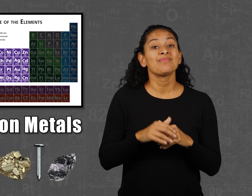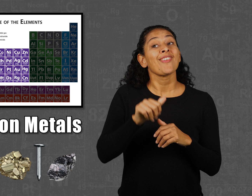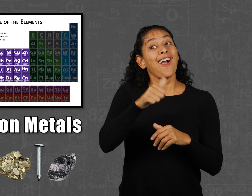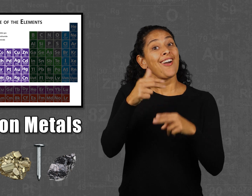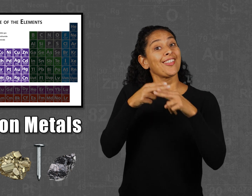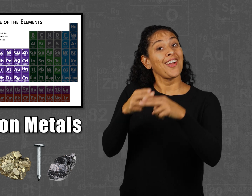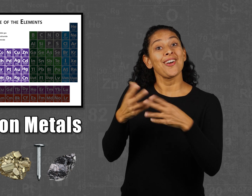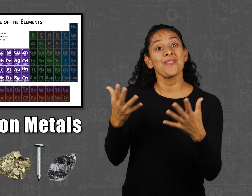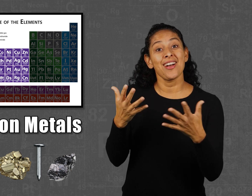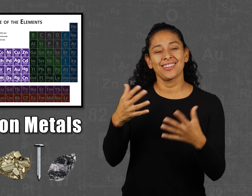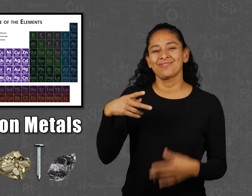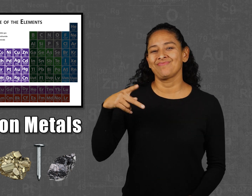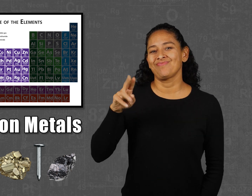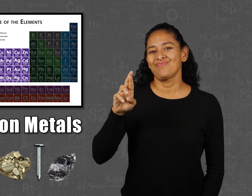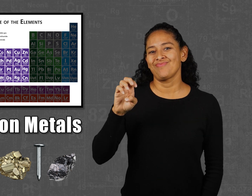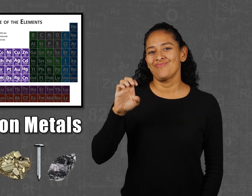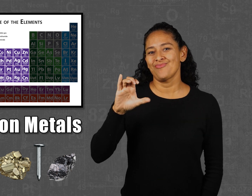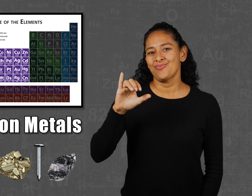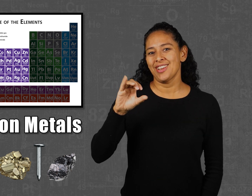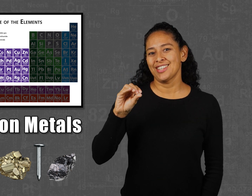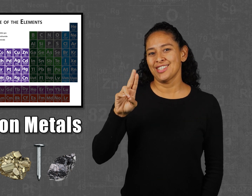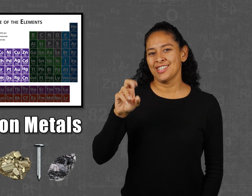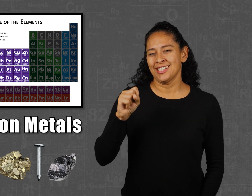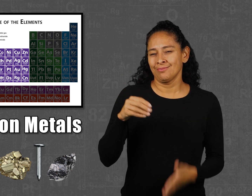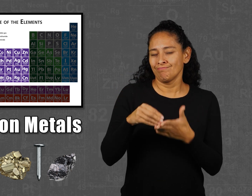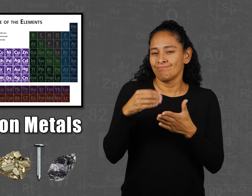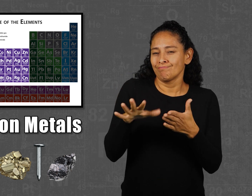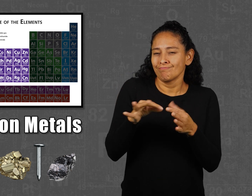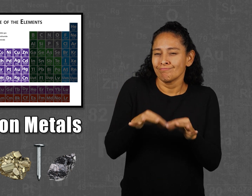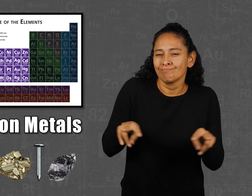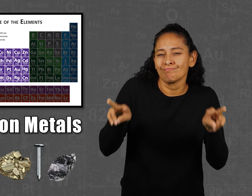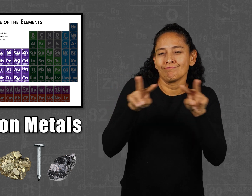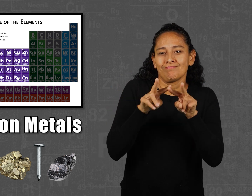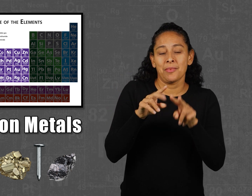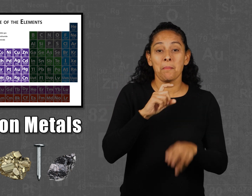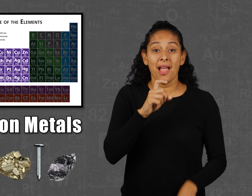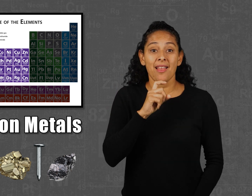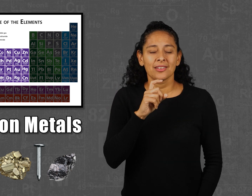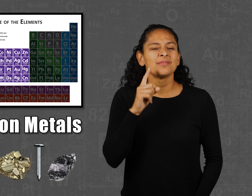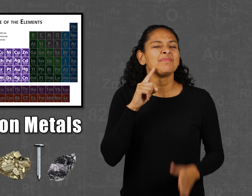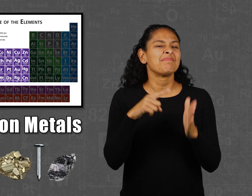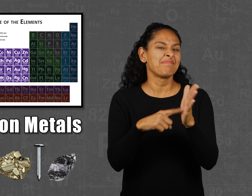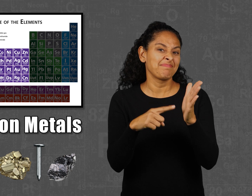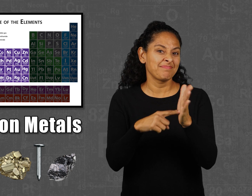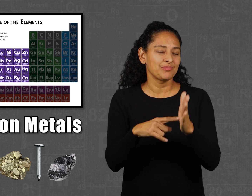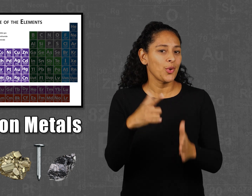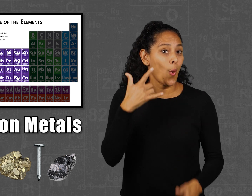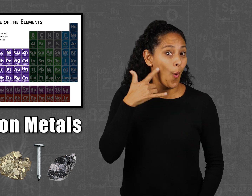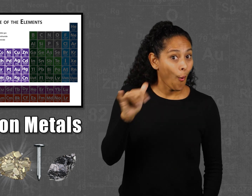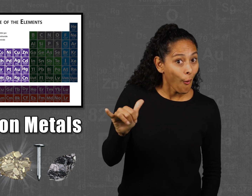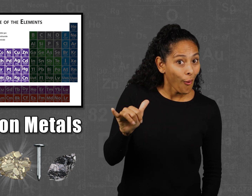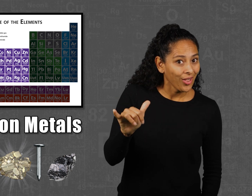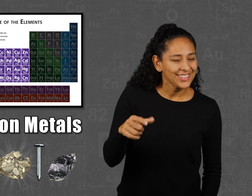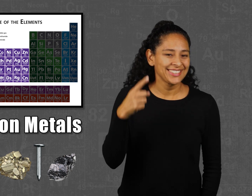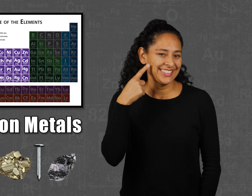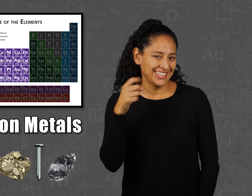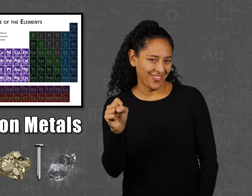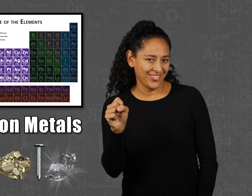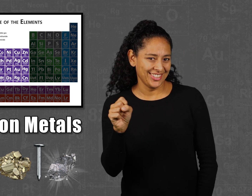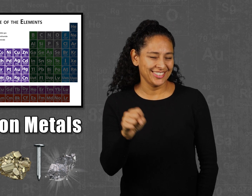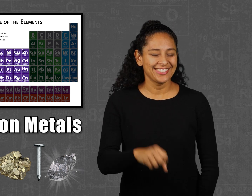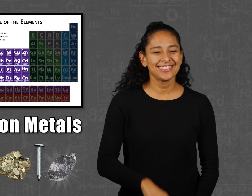These are also called precious metals- like gold and silver.